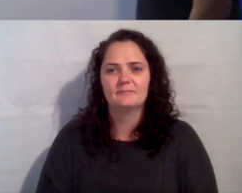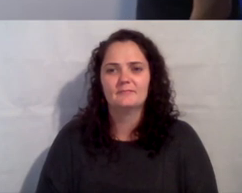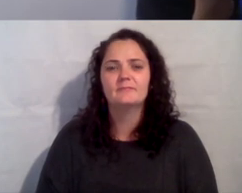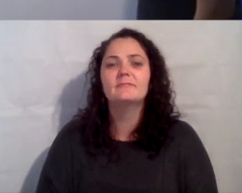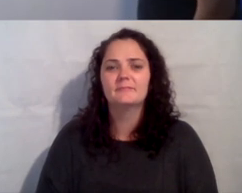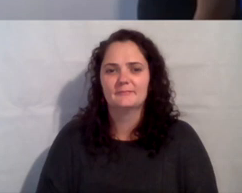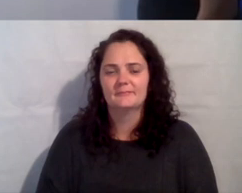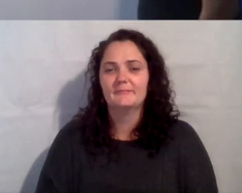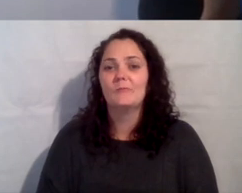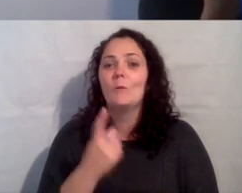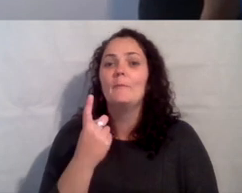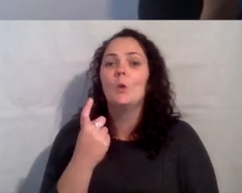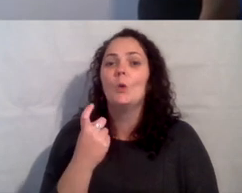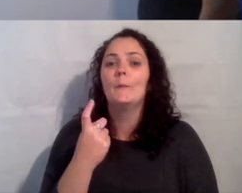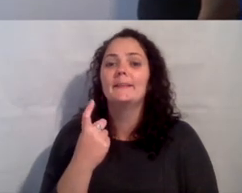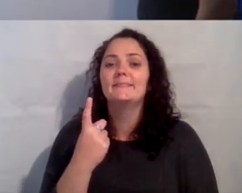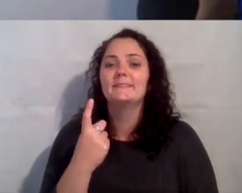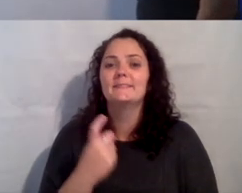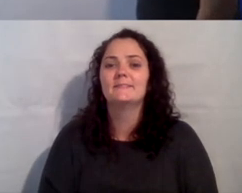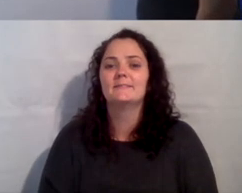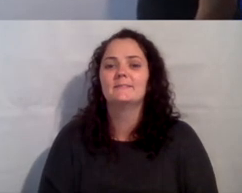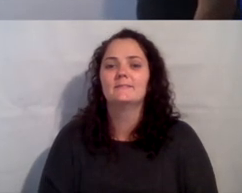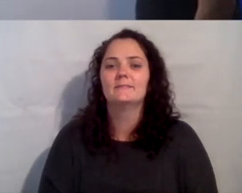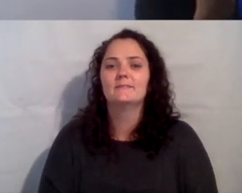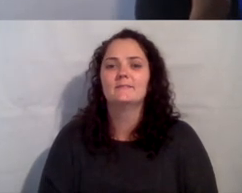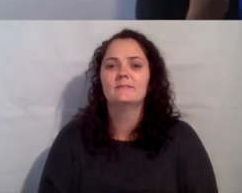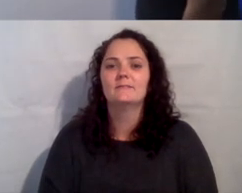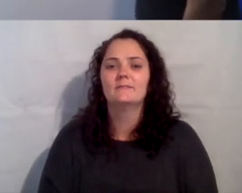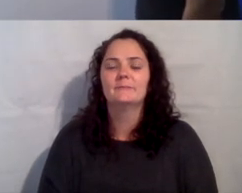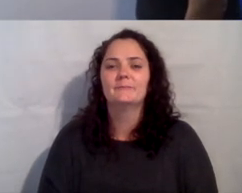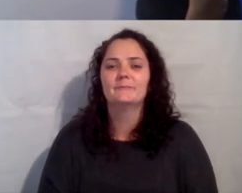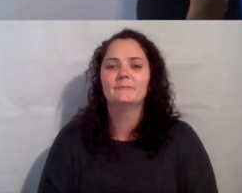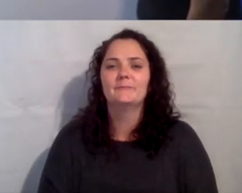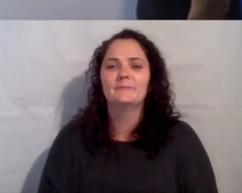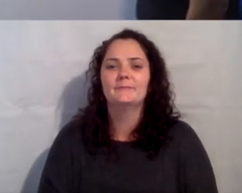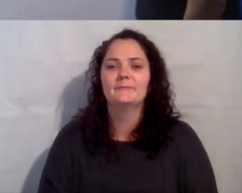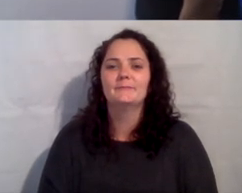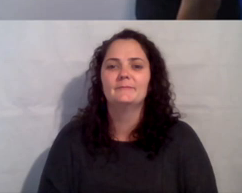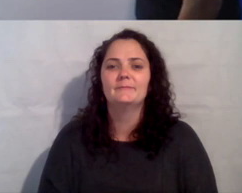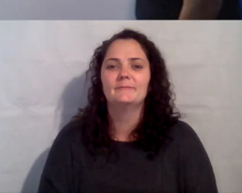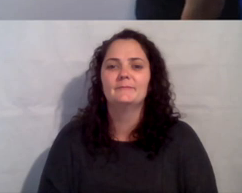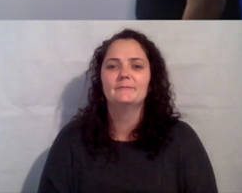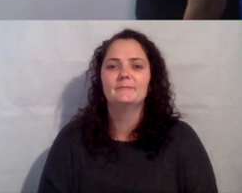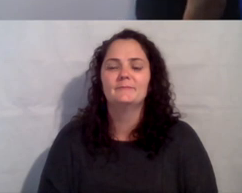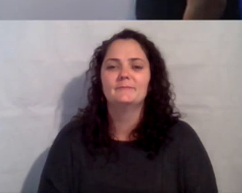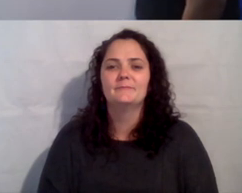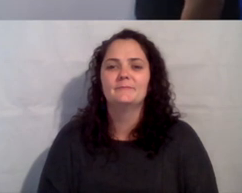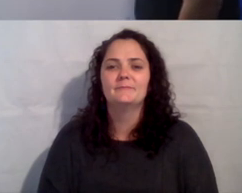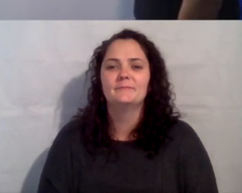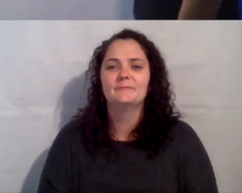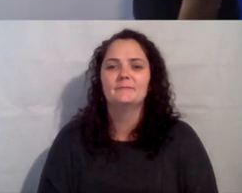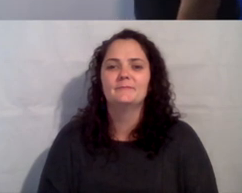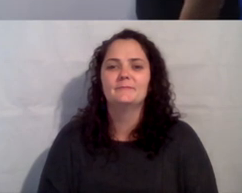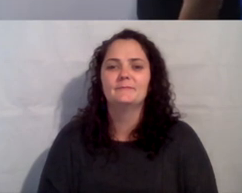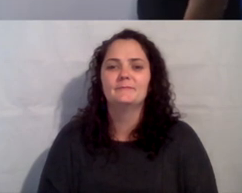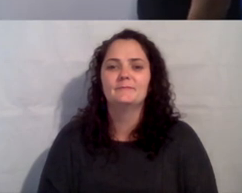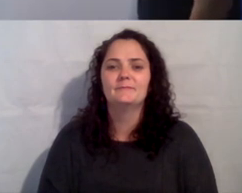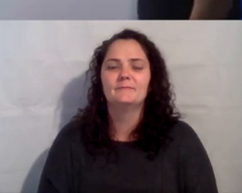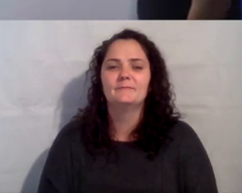Alright keep going, another minute.